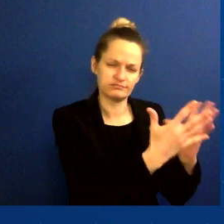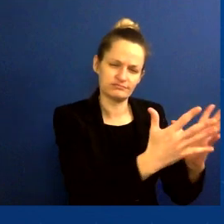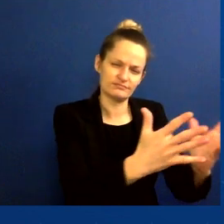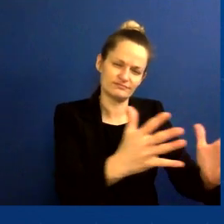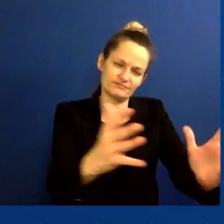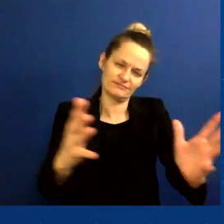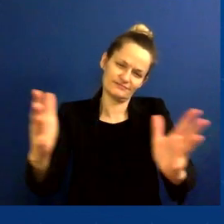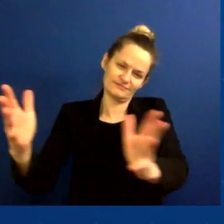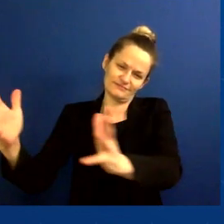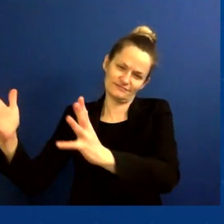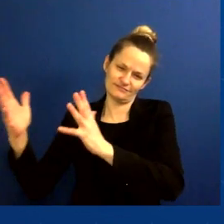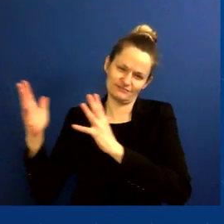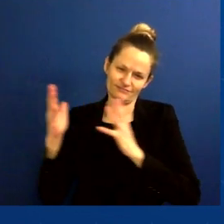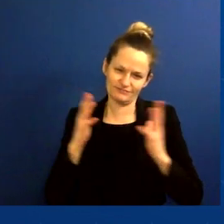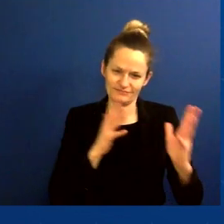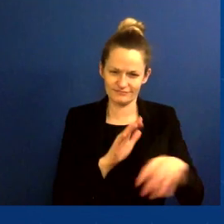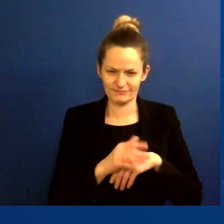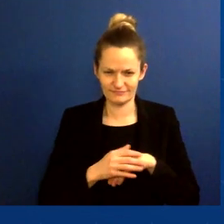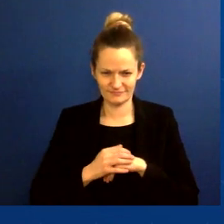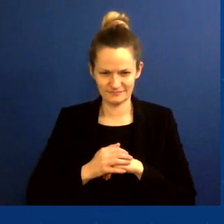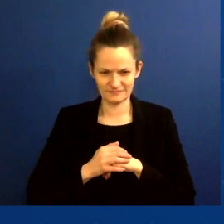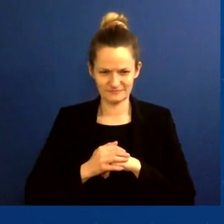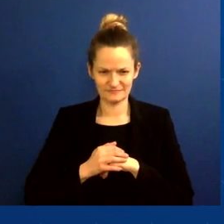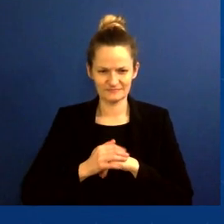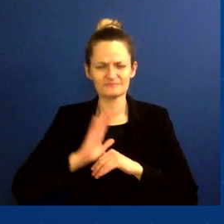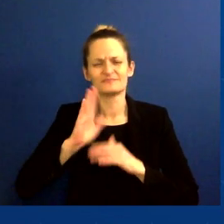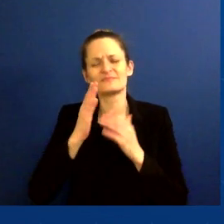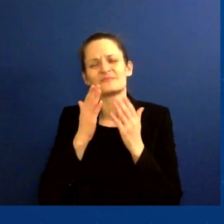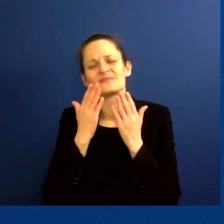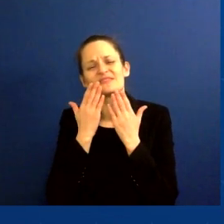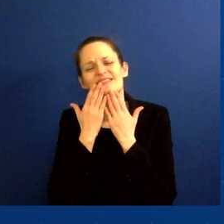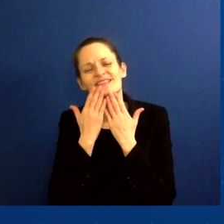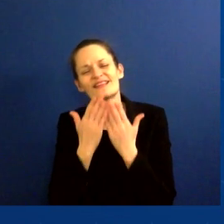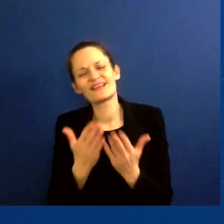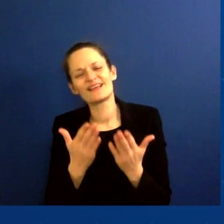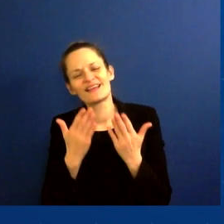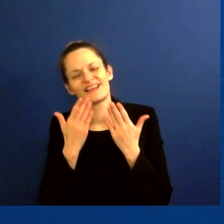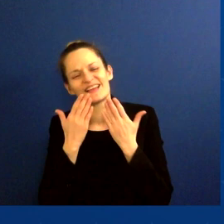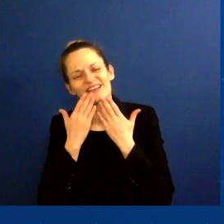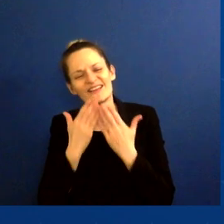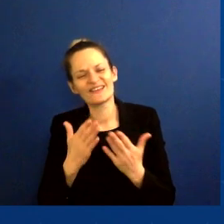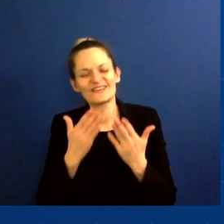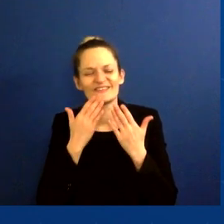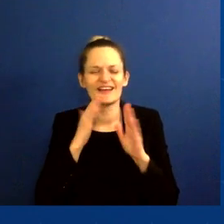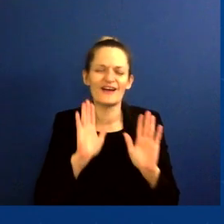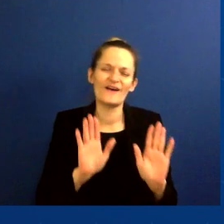The Vice President: Thank you. Have a seat. Thank you.